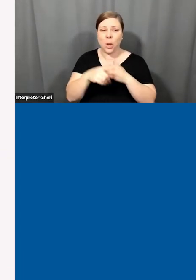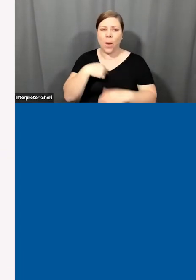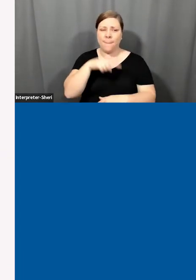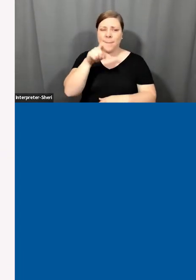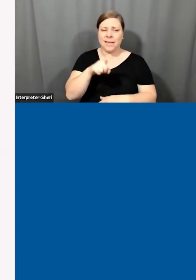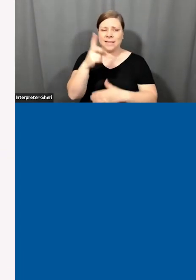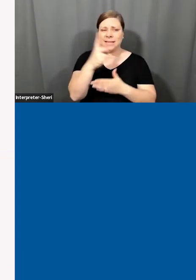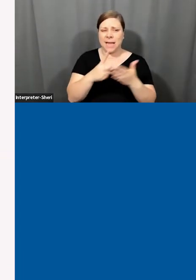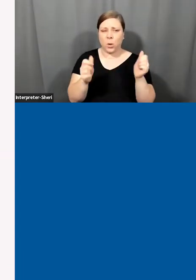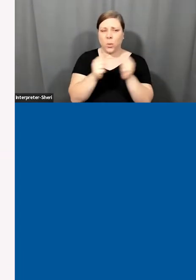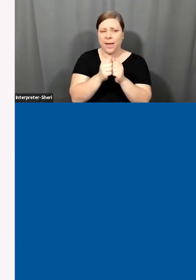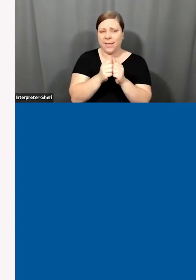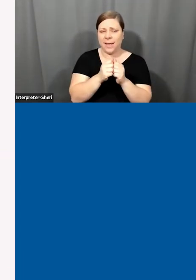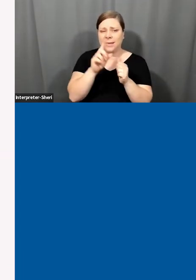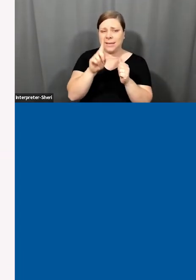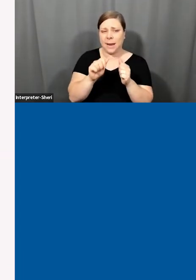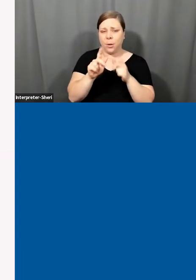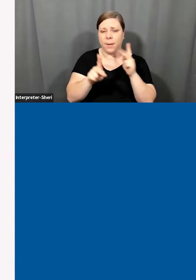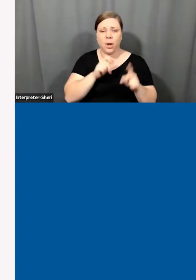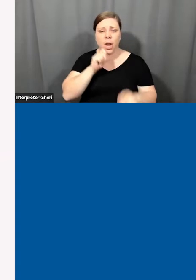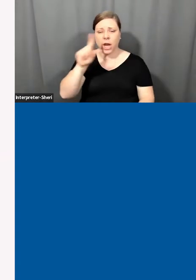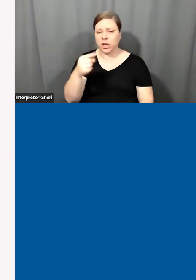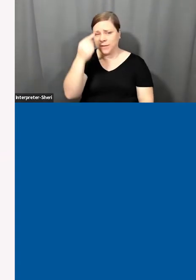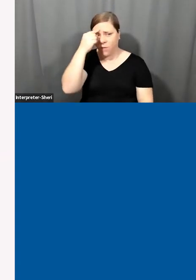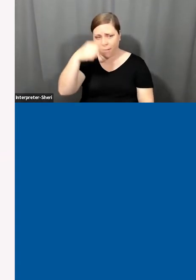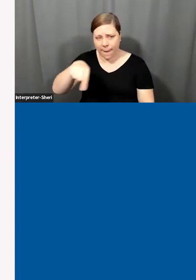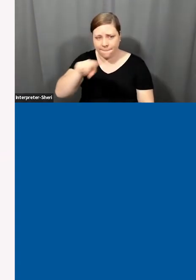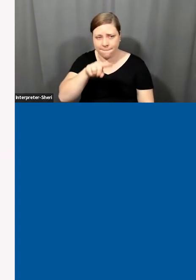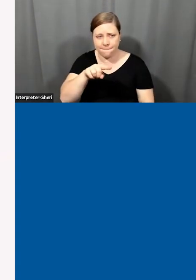bottom tag at social underscore handle, vector art,